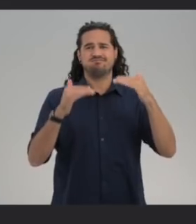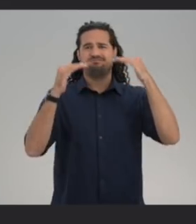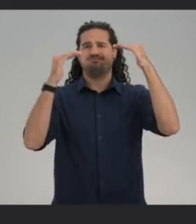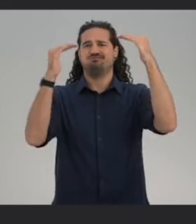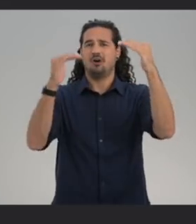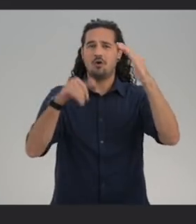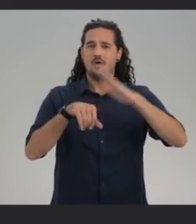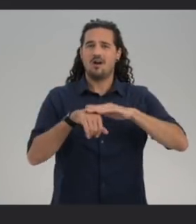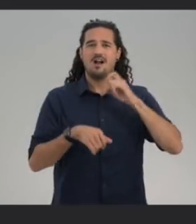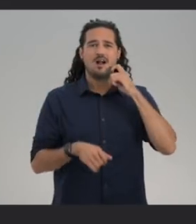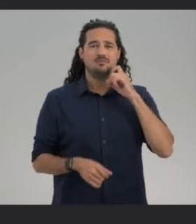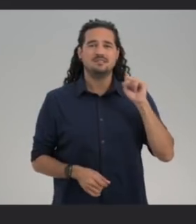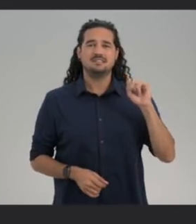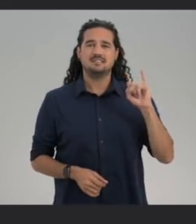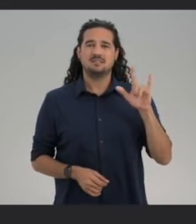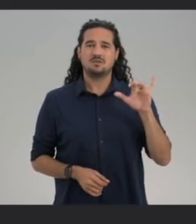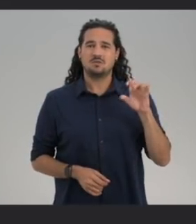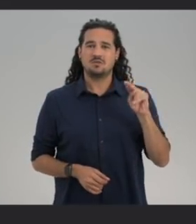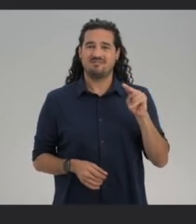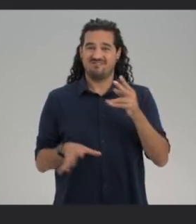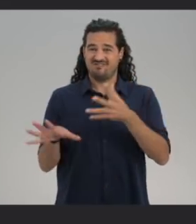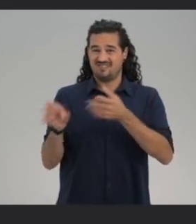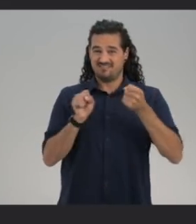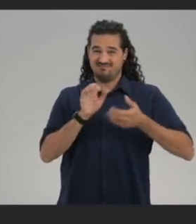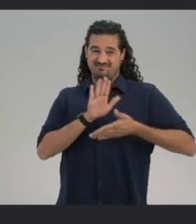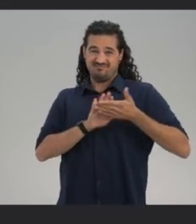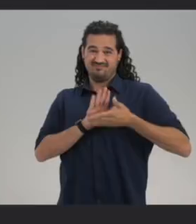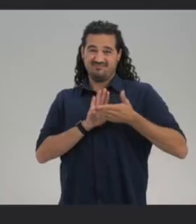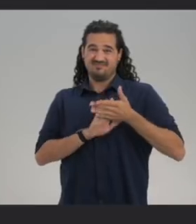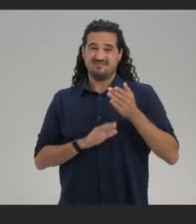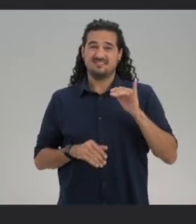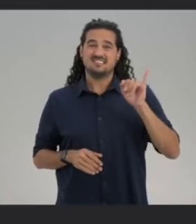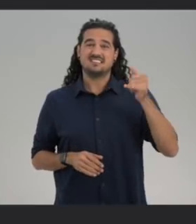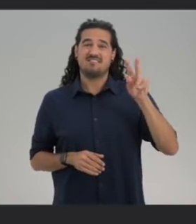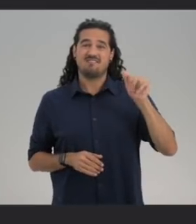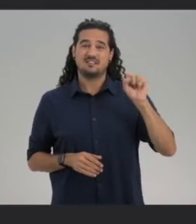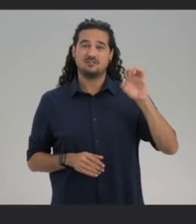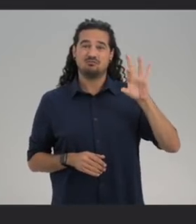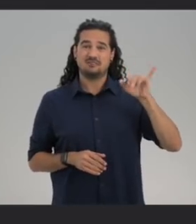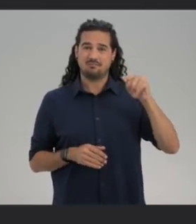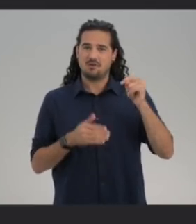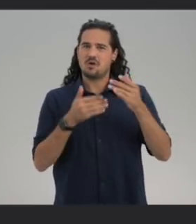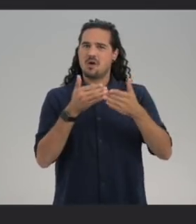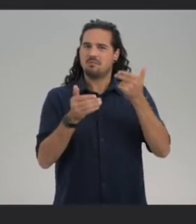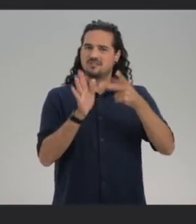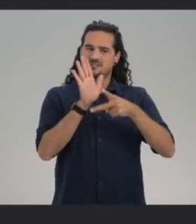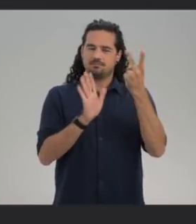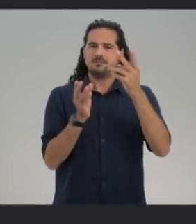It's now one and a half times speedier at running JavaScript, and almost two times more responsive.